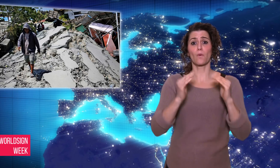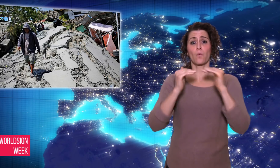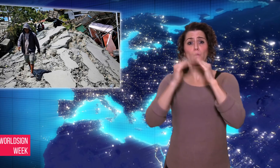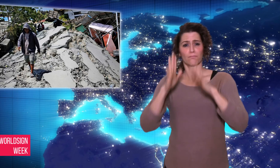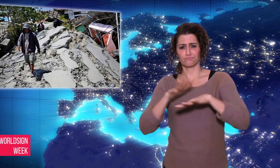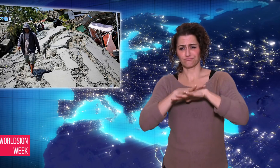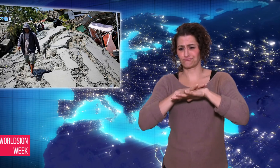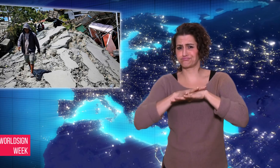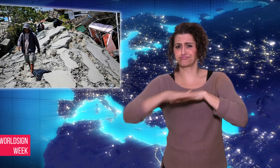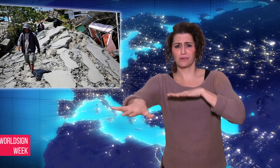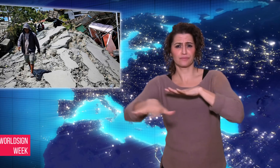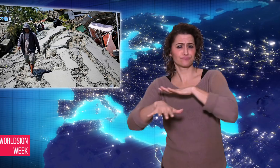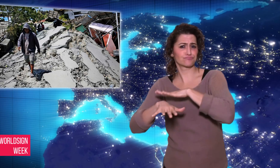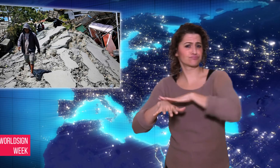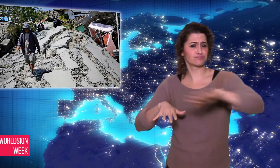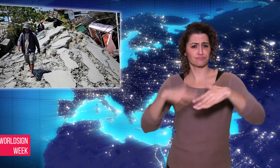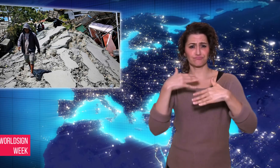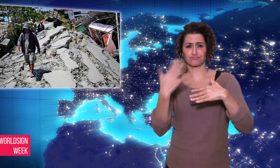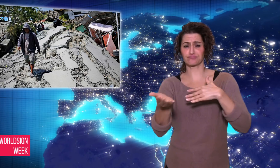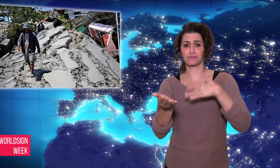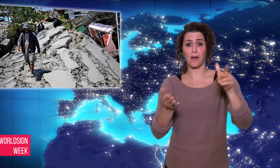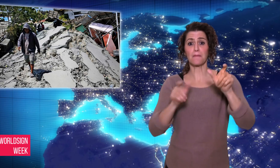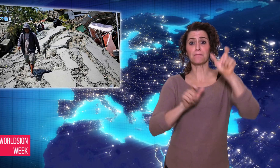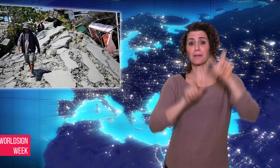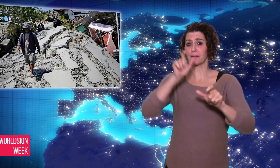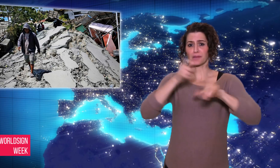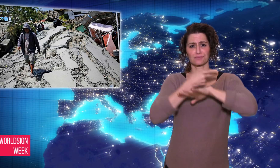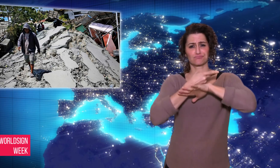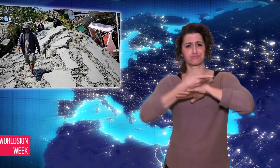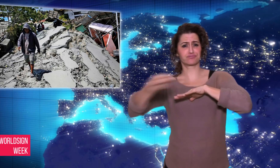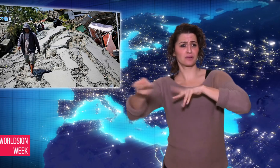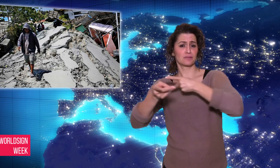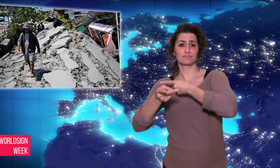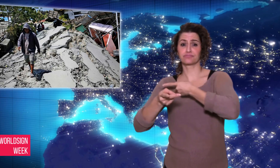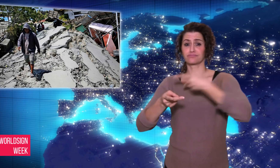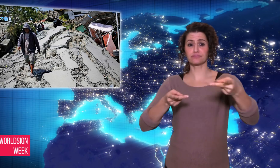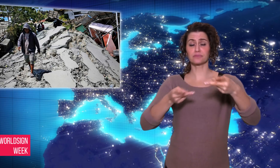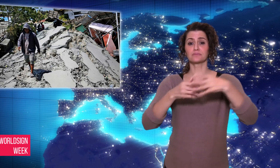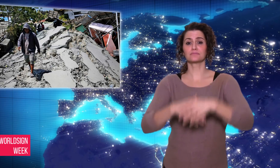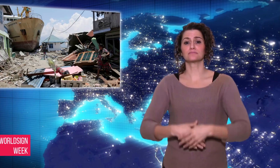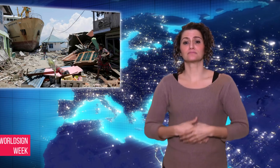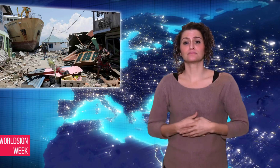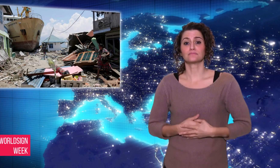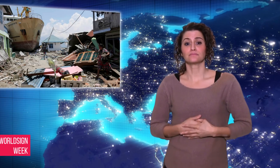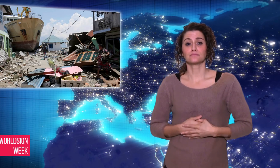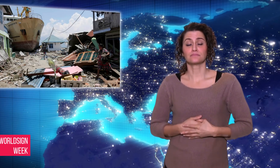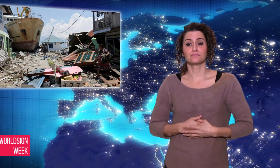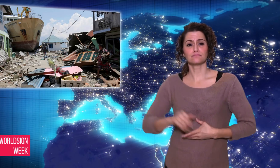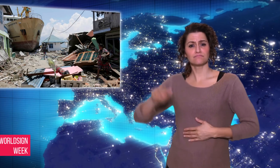people. Indonesian TV broadcasted